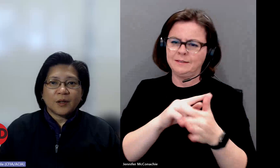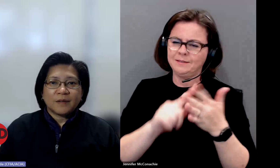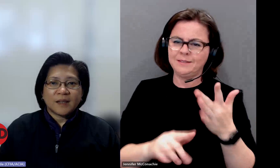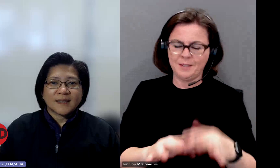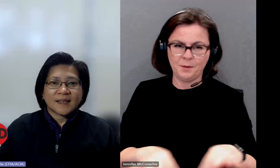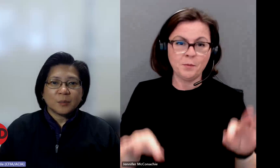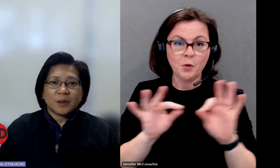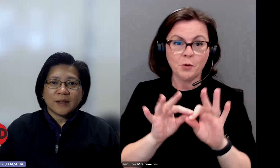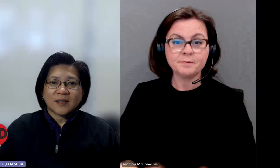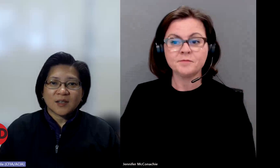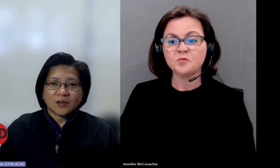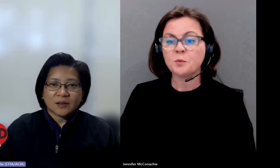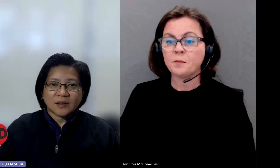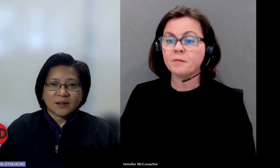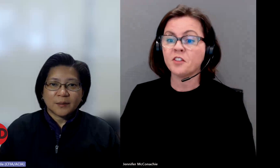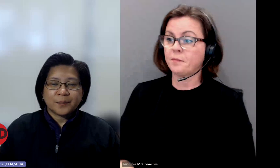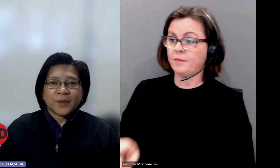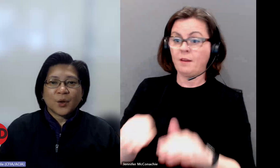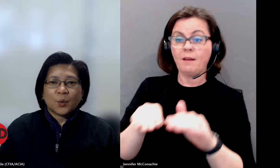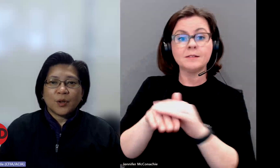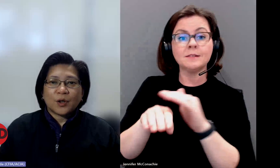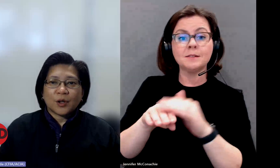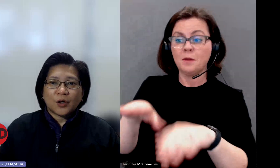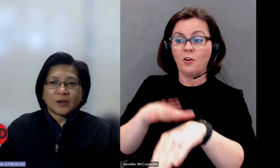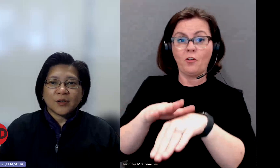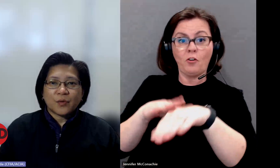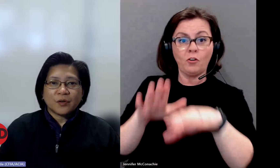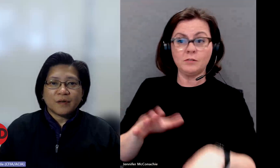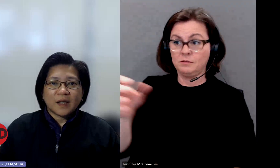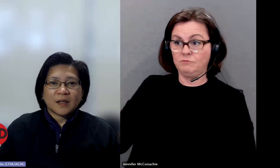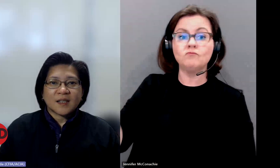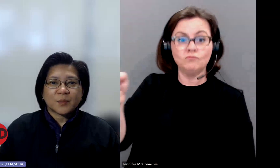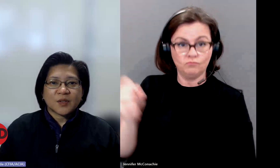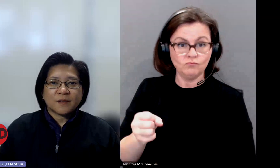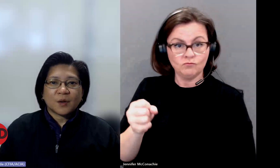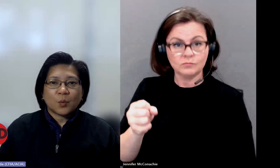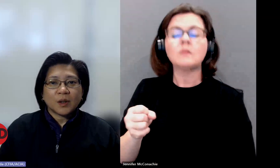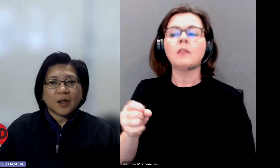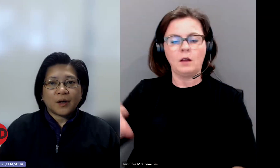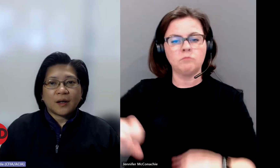consultant, we are currently renovating a specific work area that